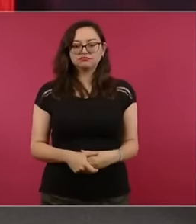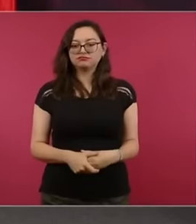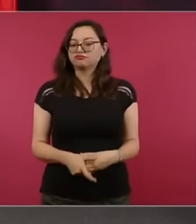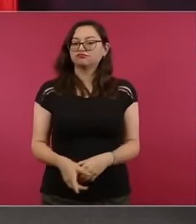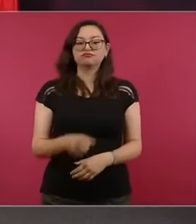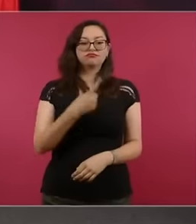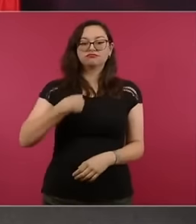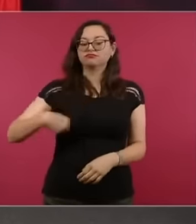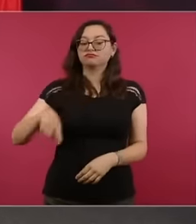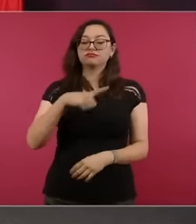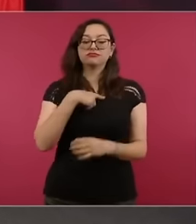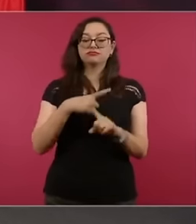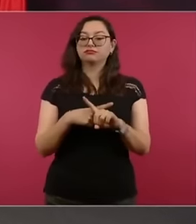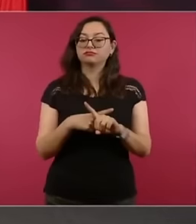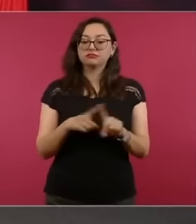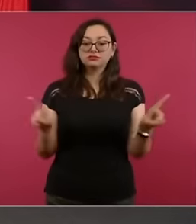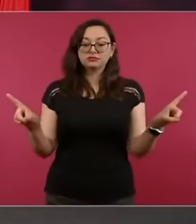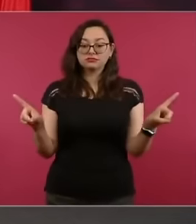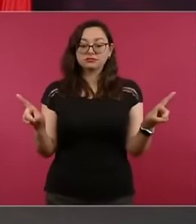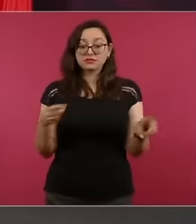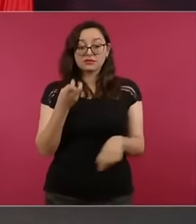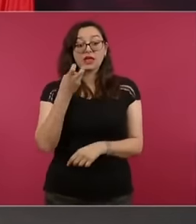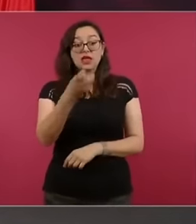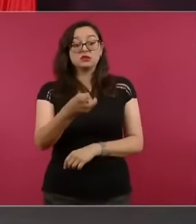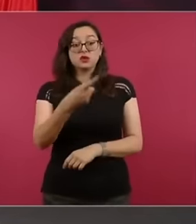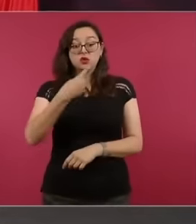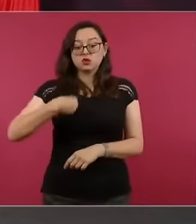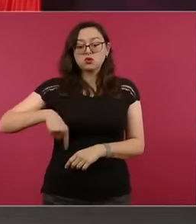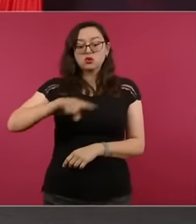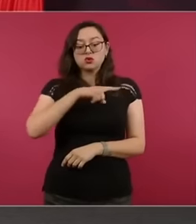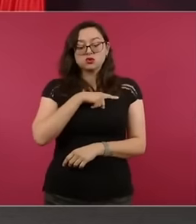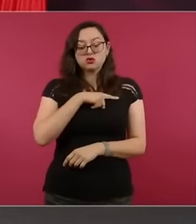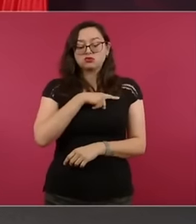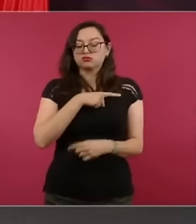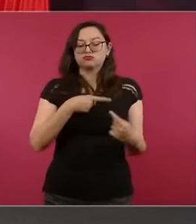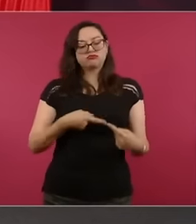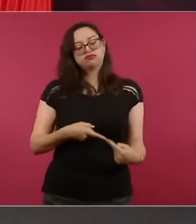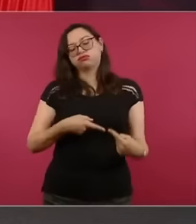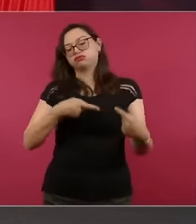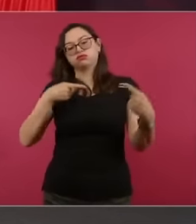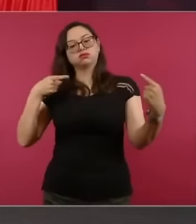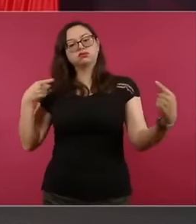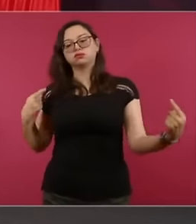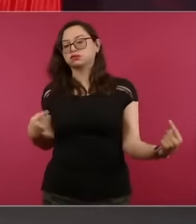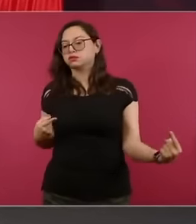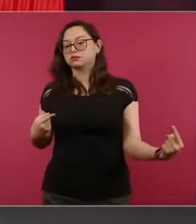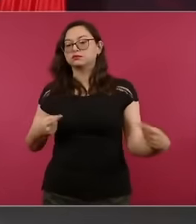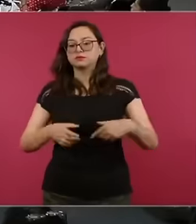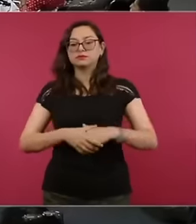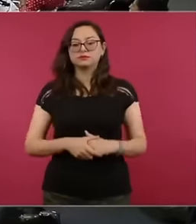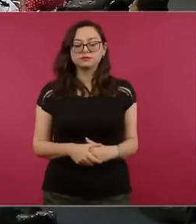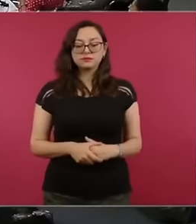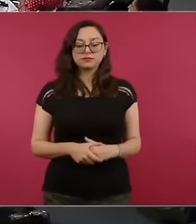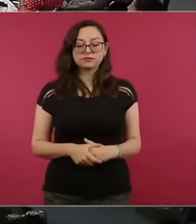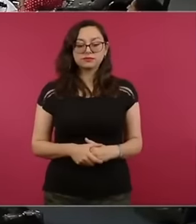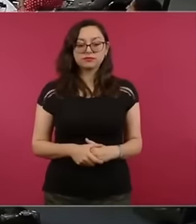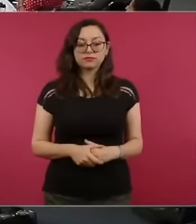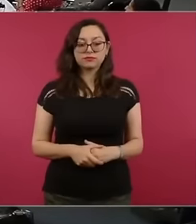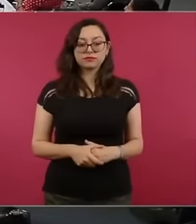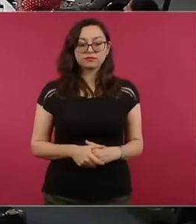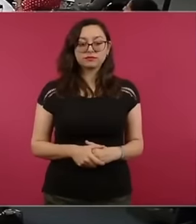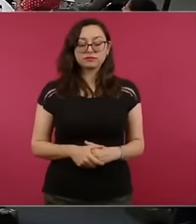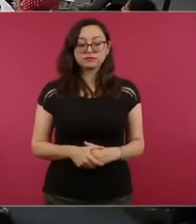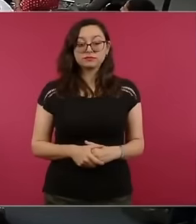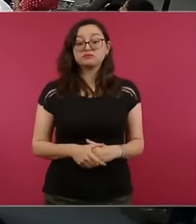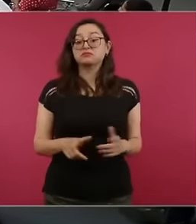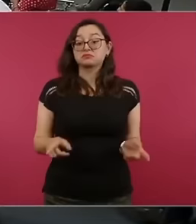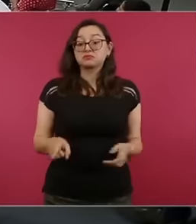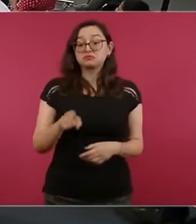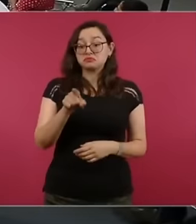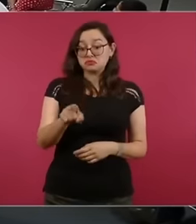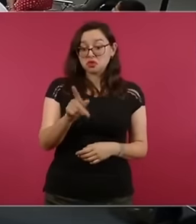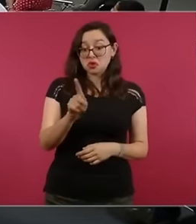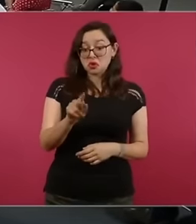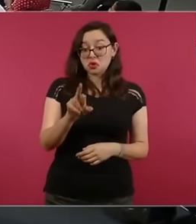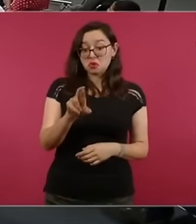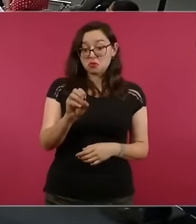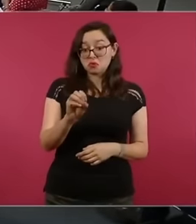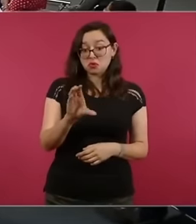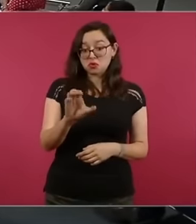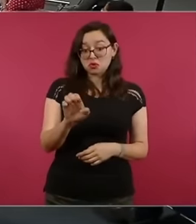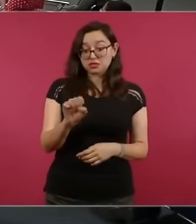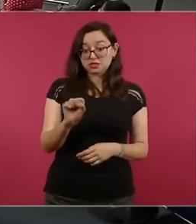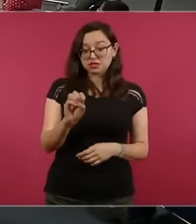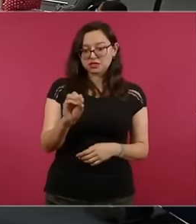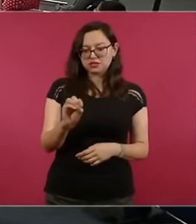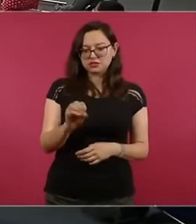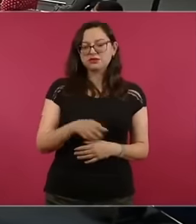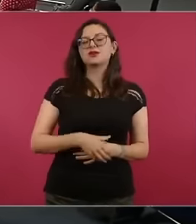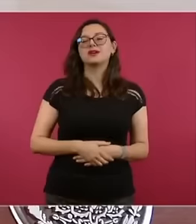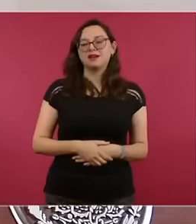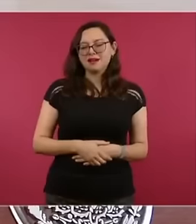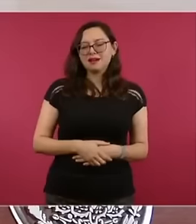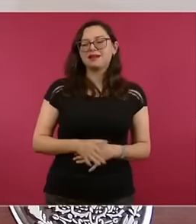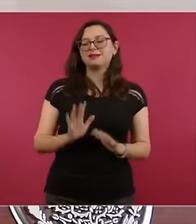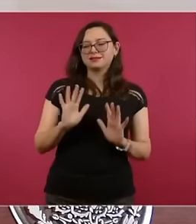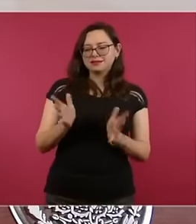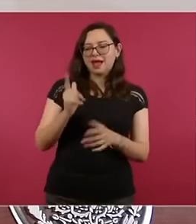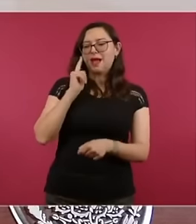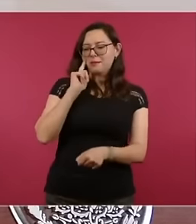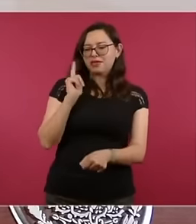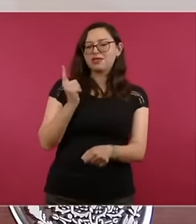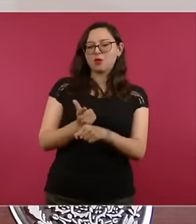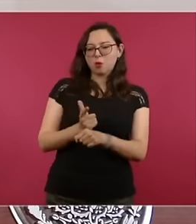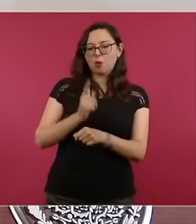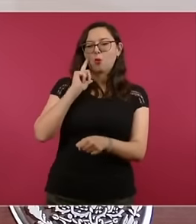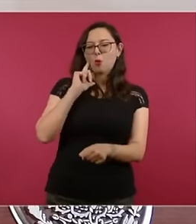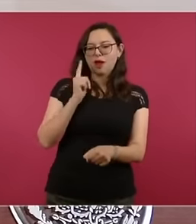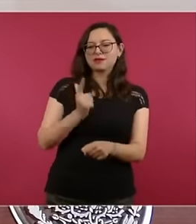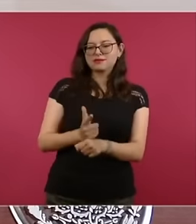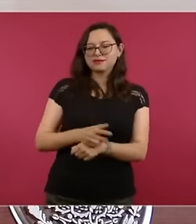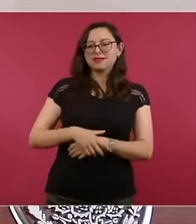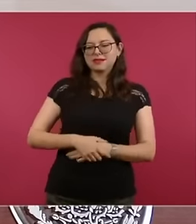good, we are different and if the process that I am already seeing them heading towards is going to ask that